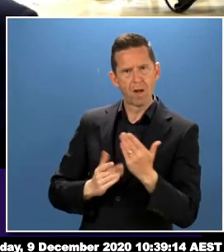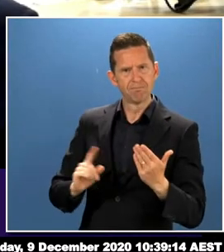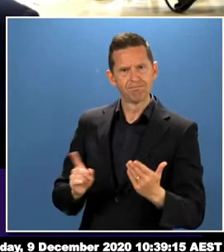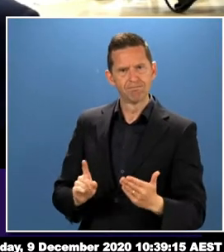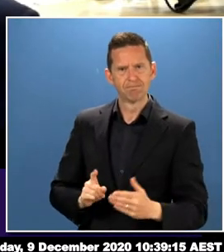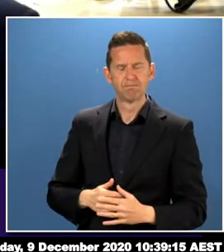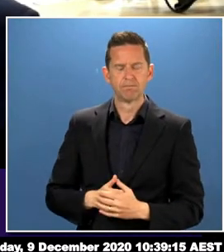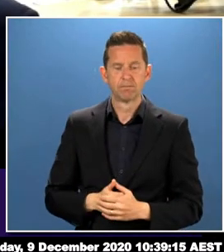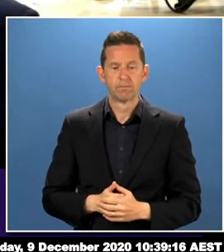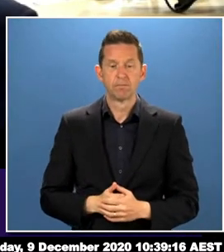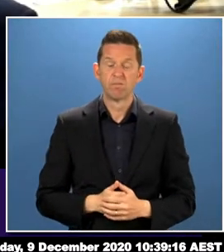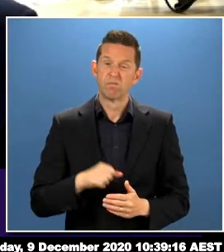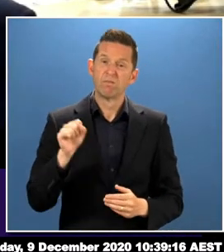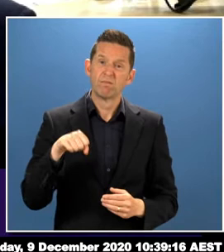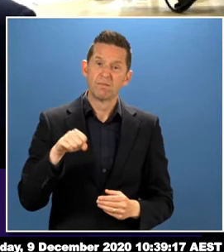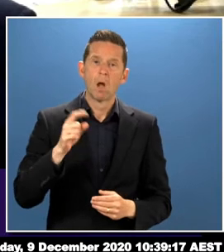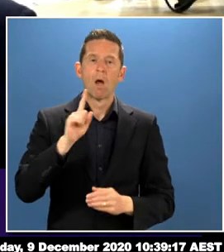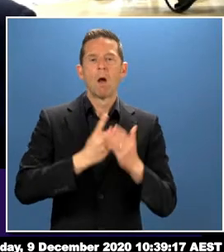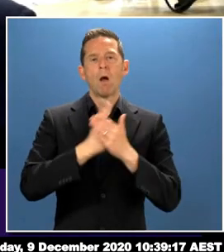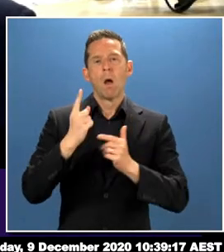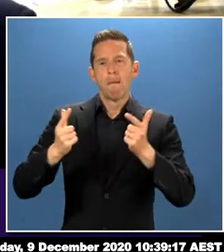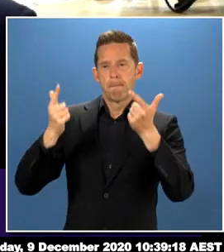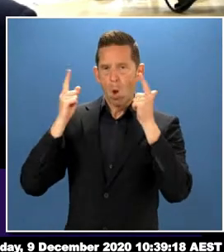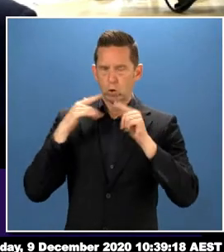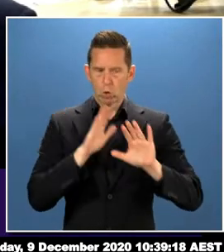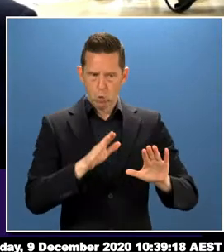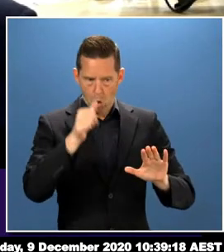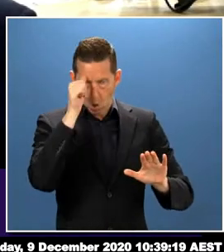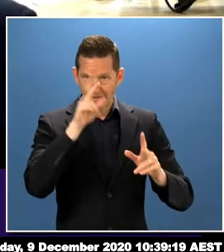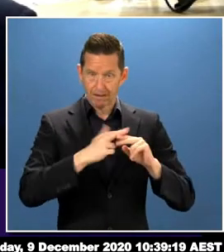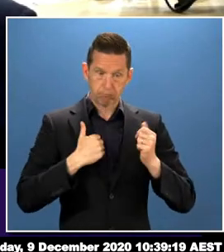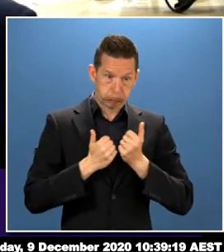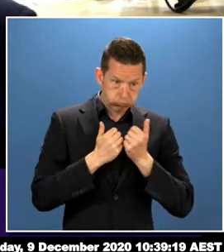Prior to that my boss said if there was anything they could do to let them know.